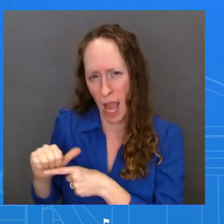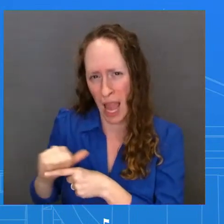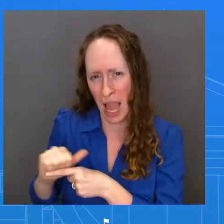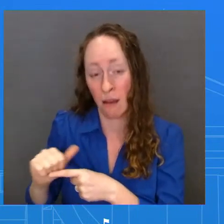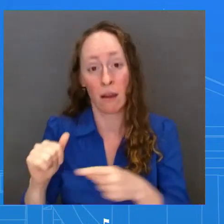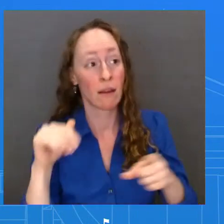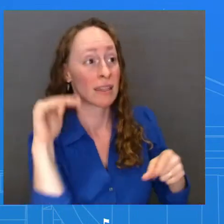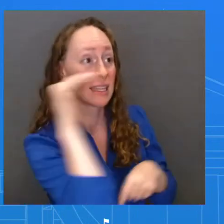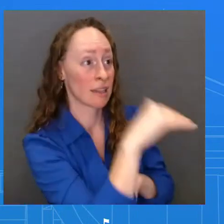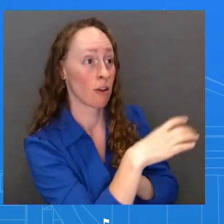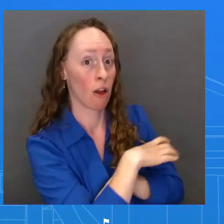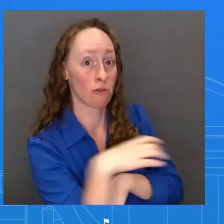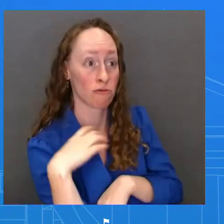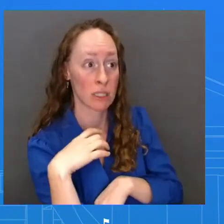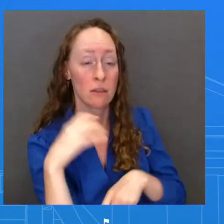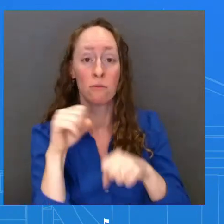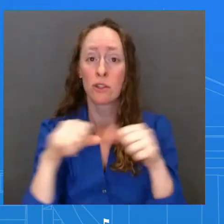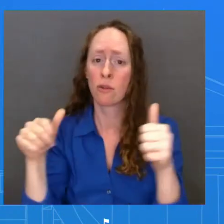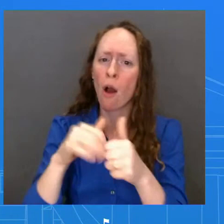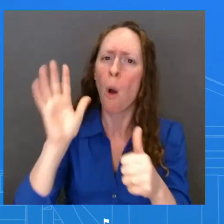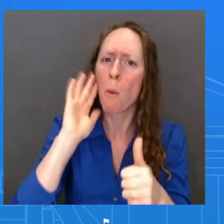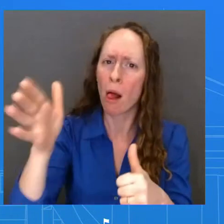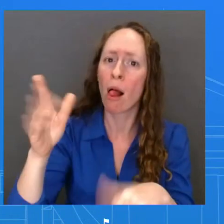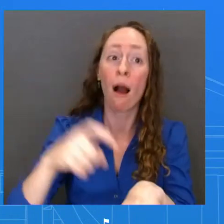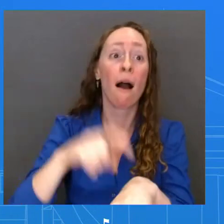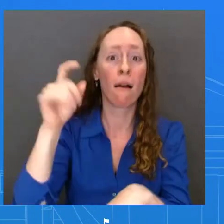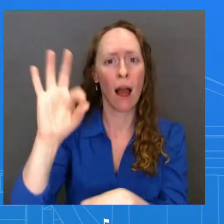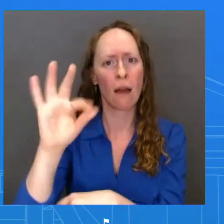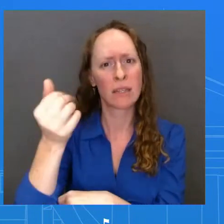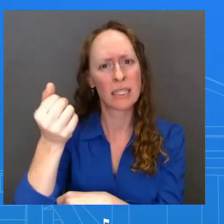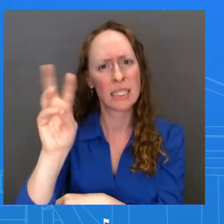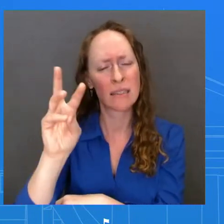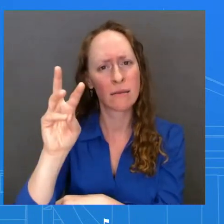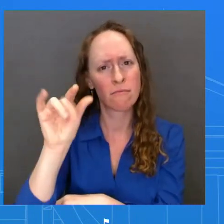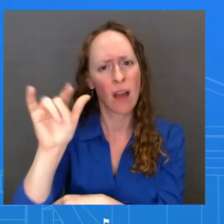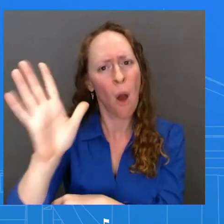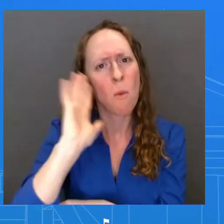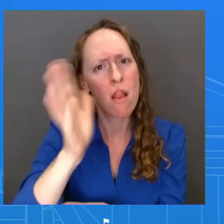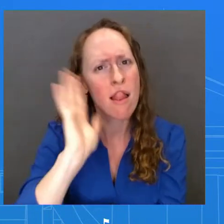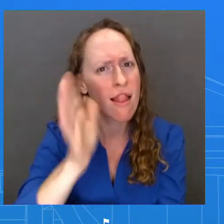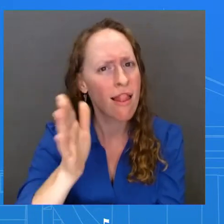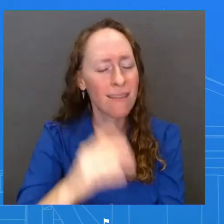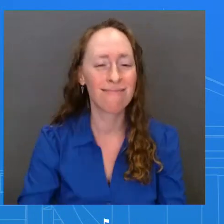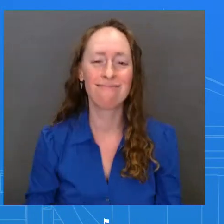and put an exclamation point on that this week. Yeah. The Press: Thank you. Officials have said there have been efforts